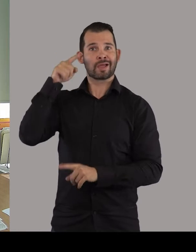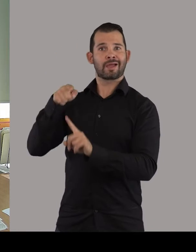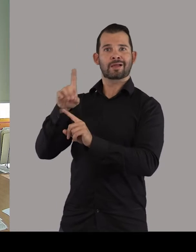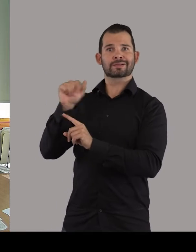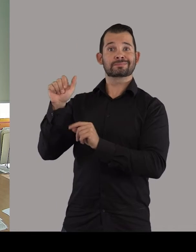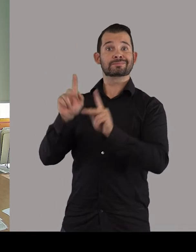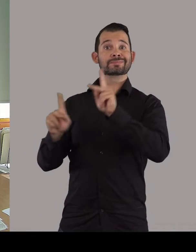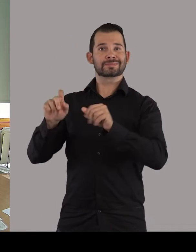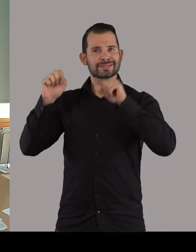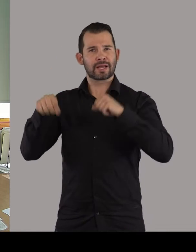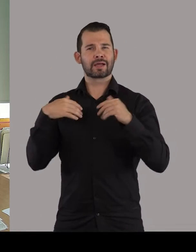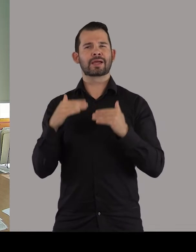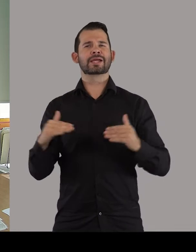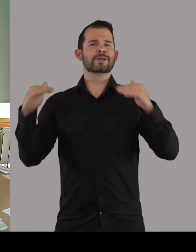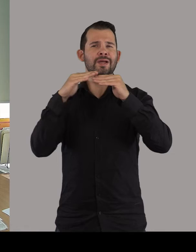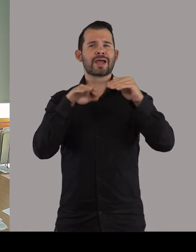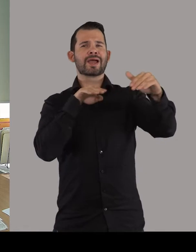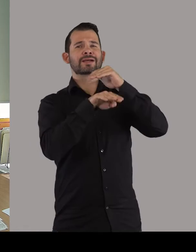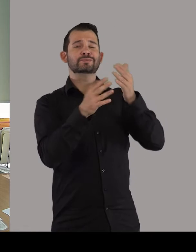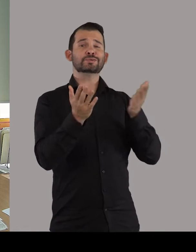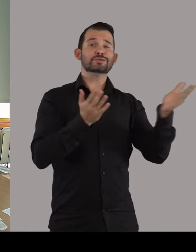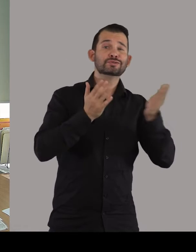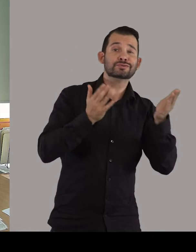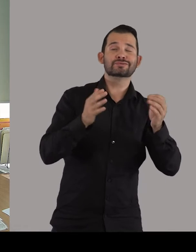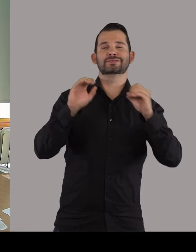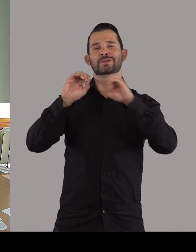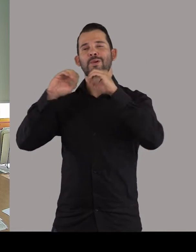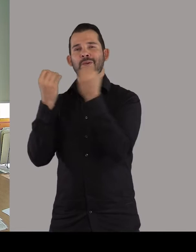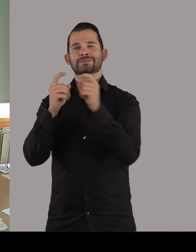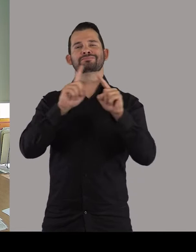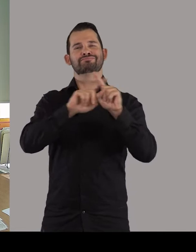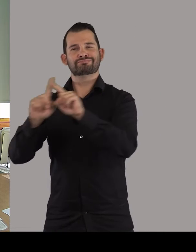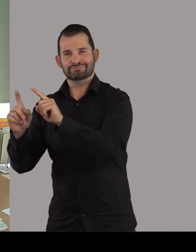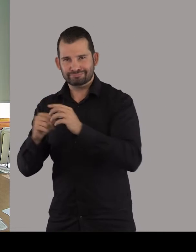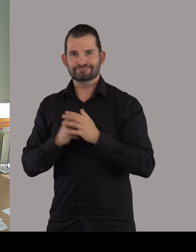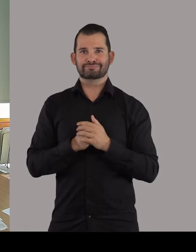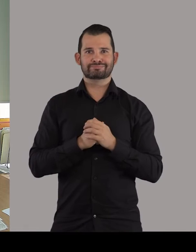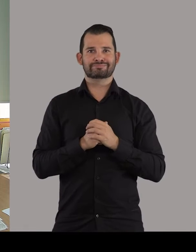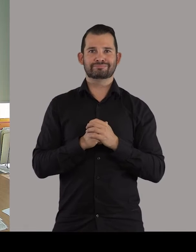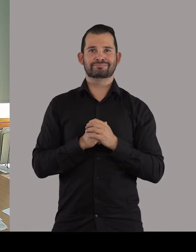so that persons with disabilities have the equal access to services and organizations.